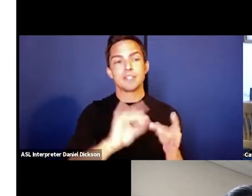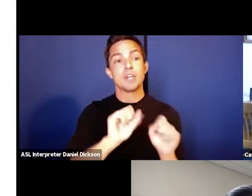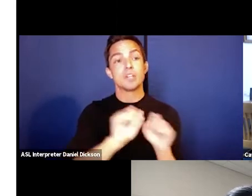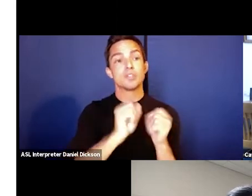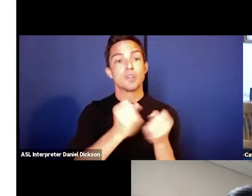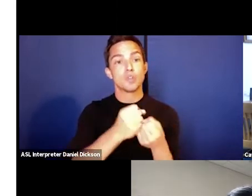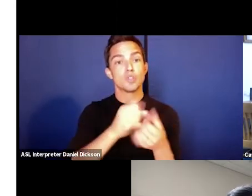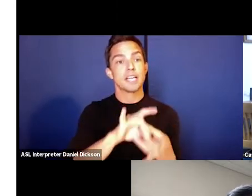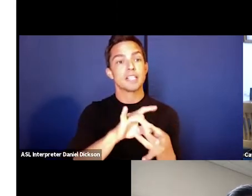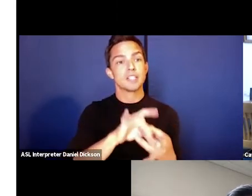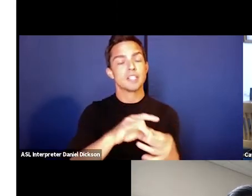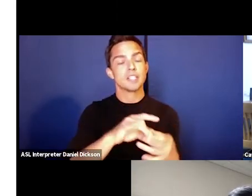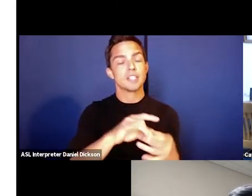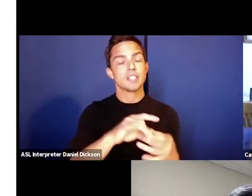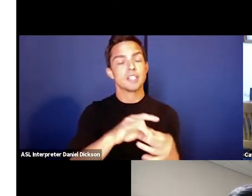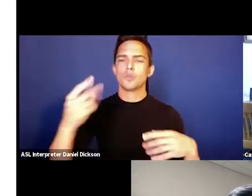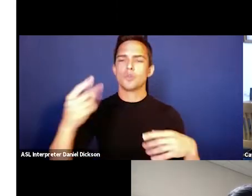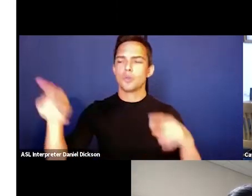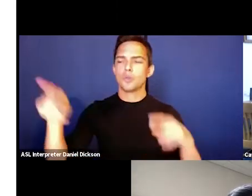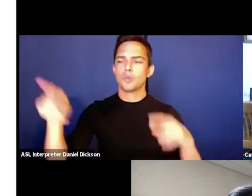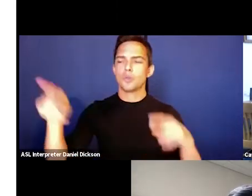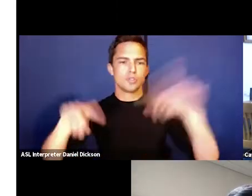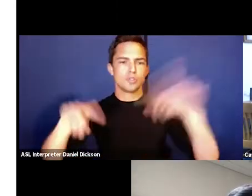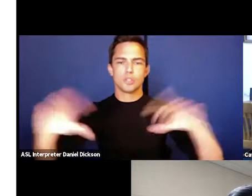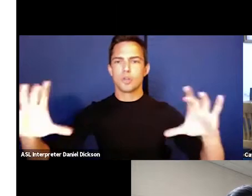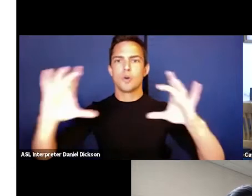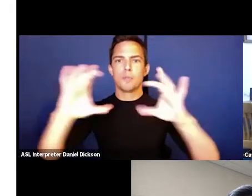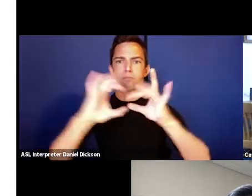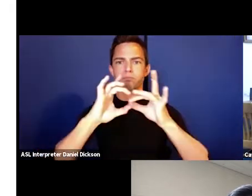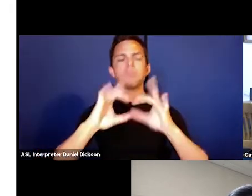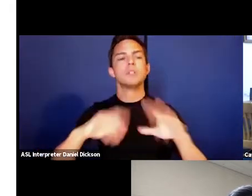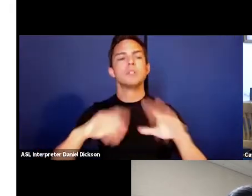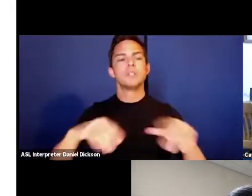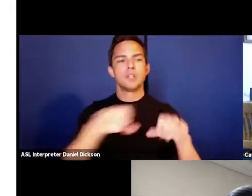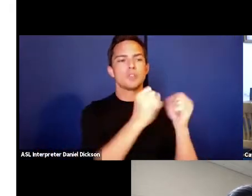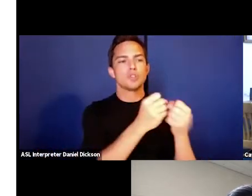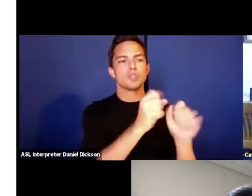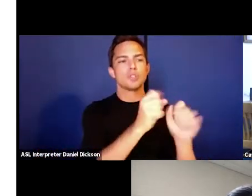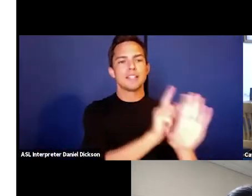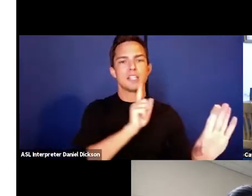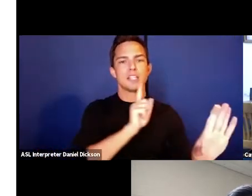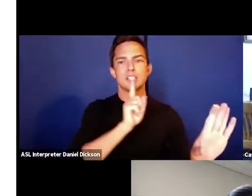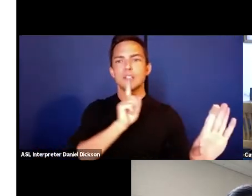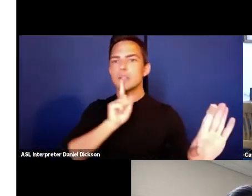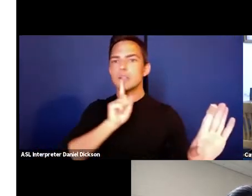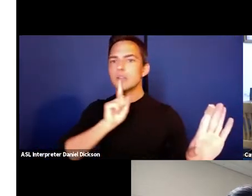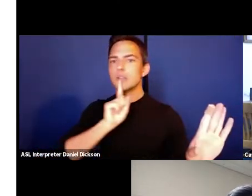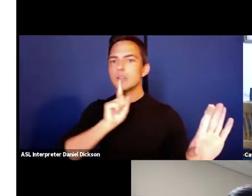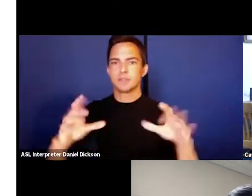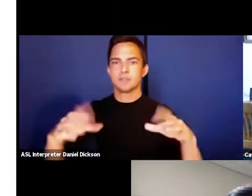two concepts social isolation and loneliness. These two concepts are often used interchangeably